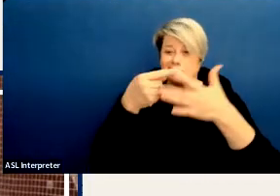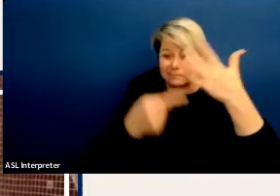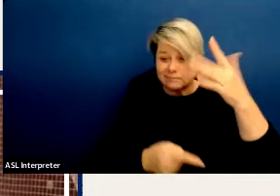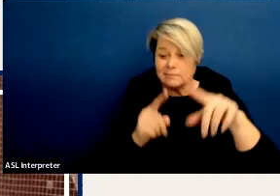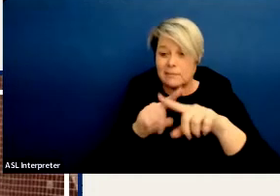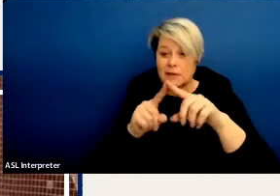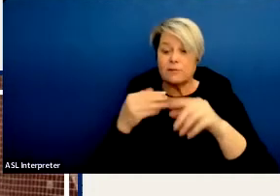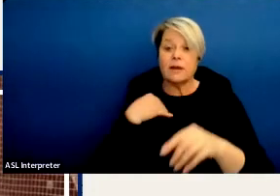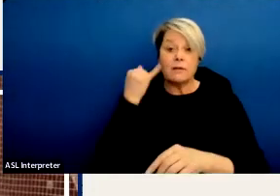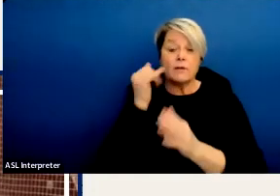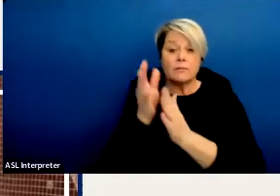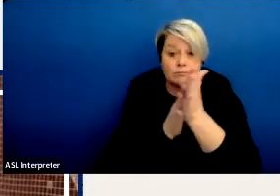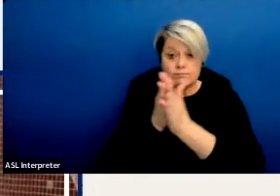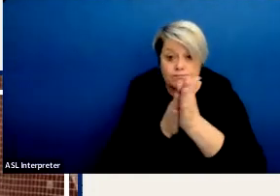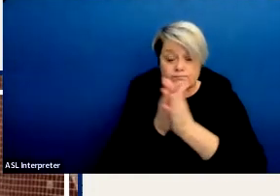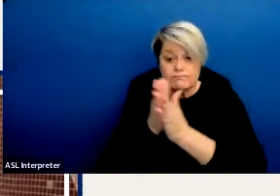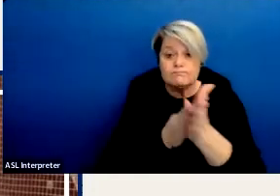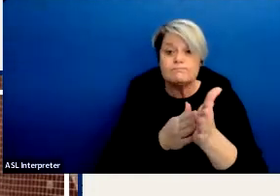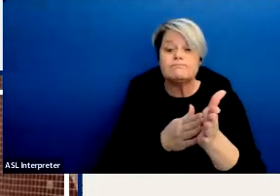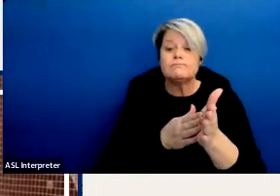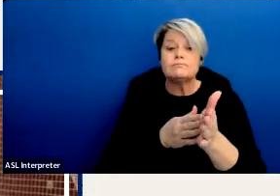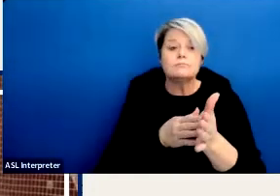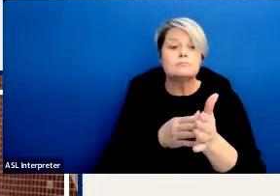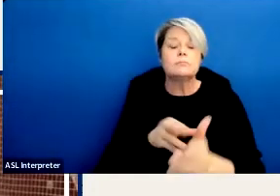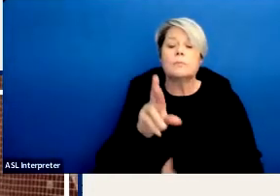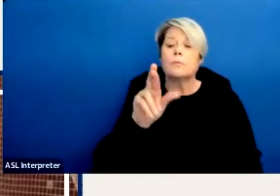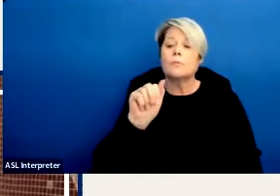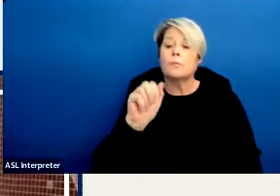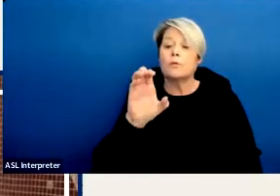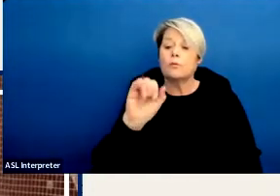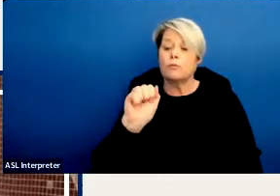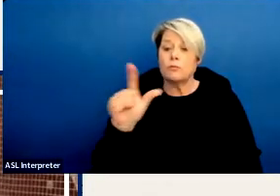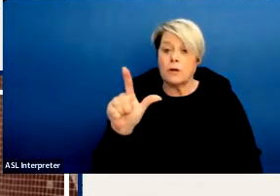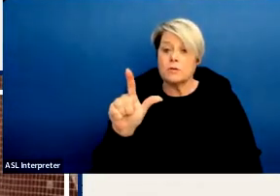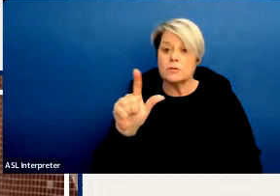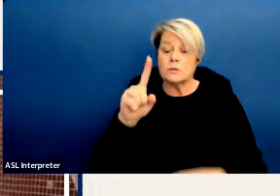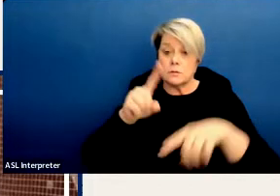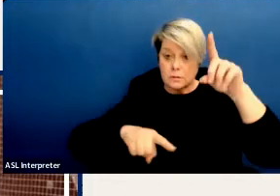that include leadership programs and learning network, the women's agricultural network is ge still